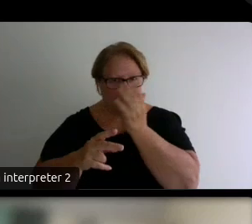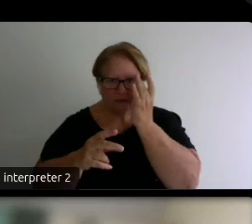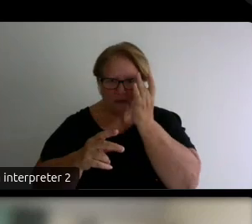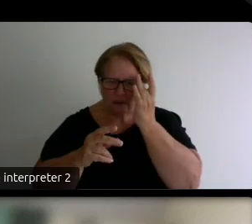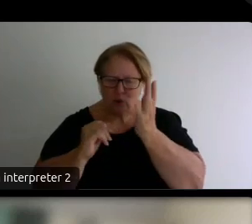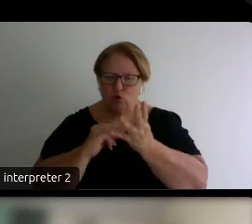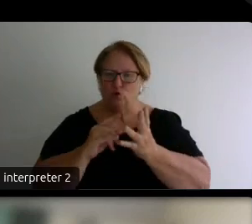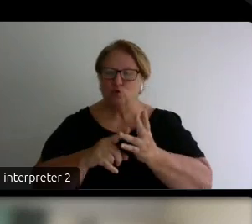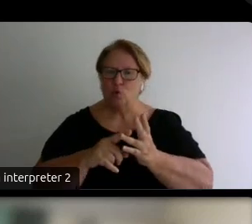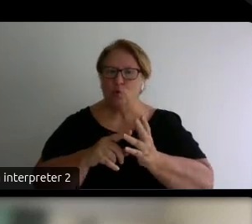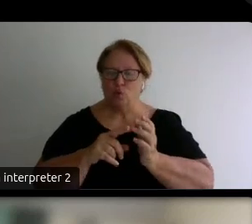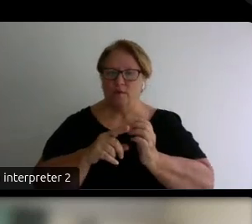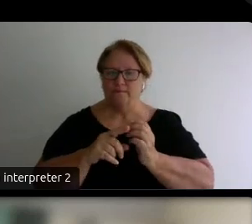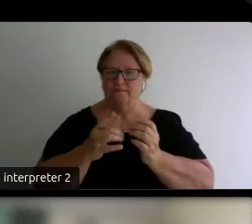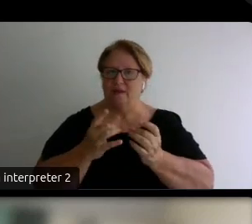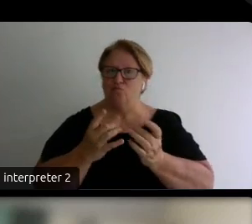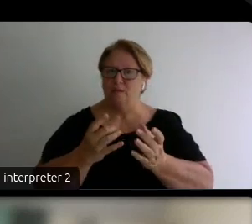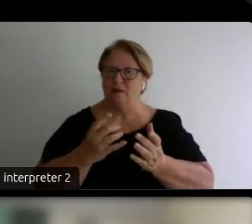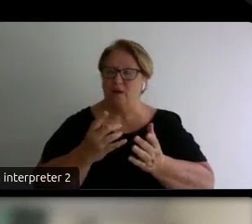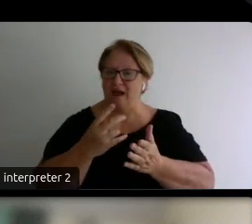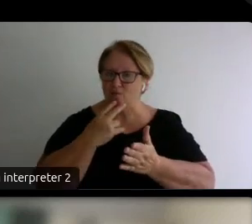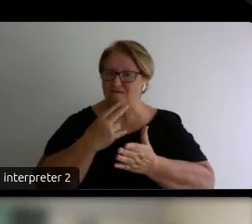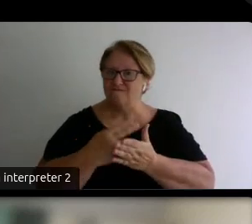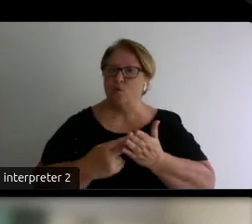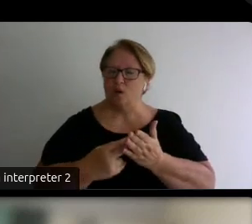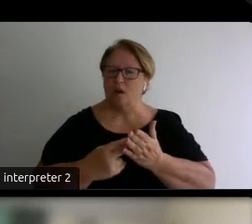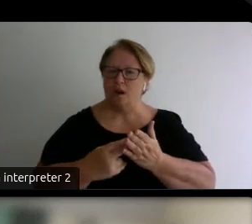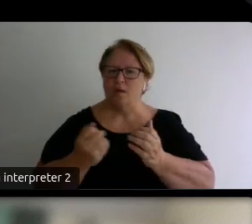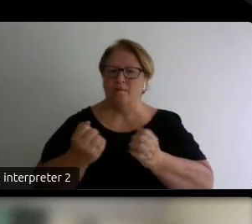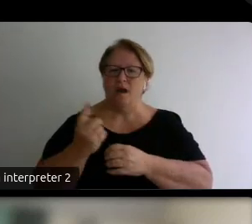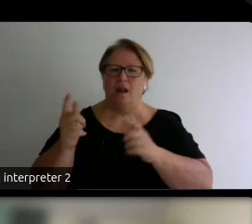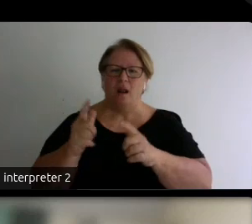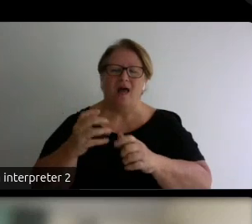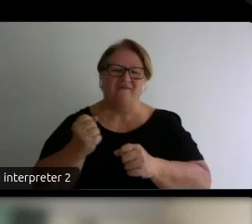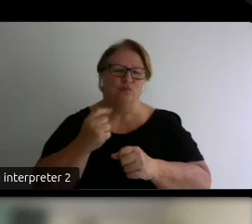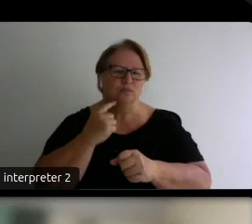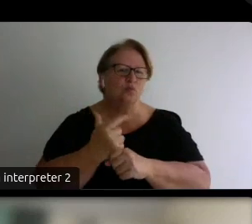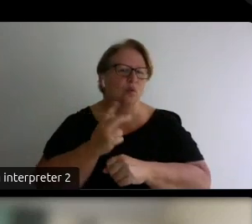you guys preparing that referral form, it kind of alleviates that. The client does not have to reach